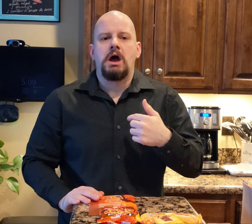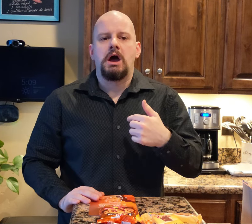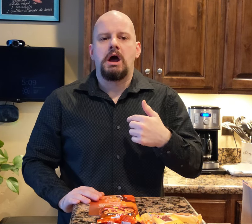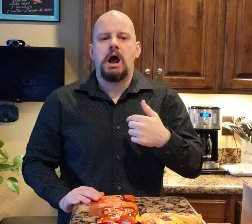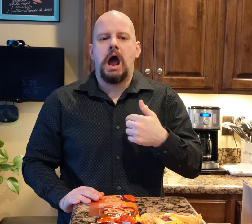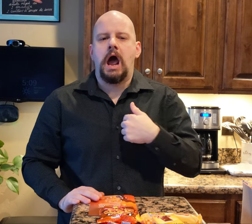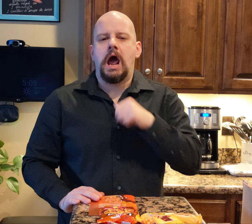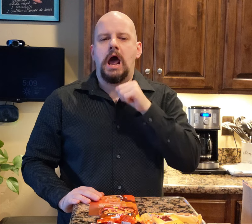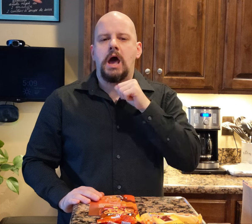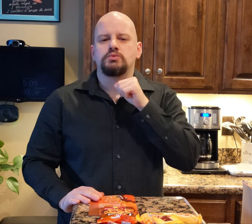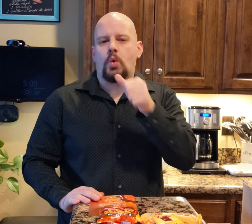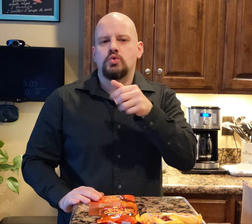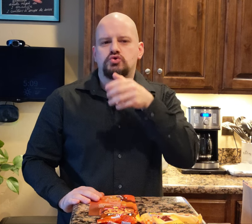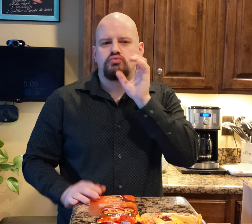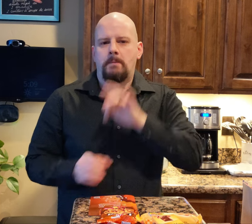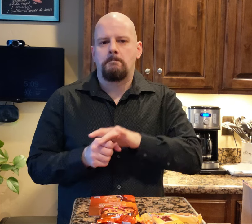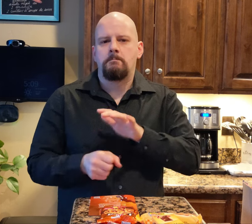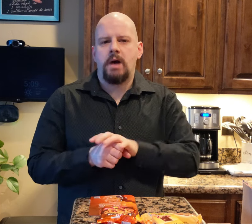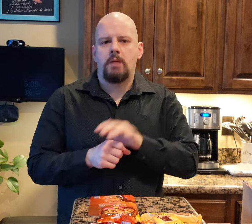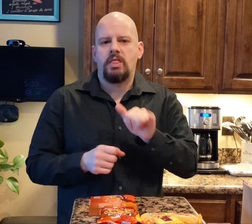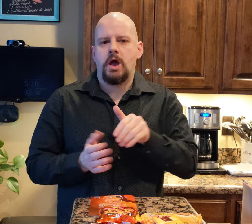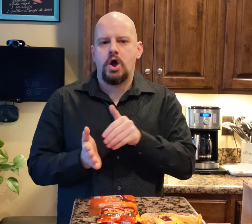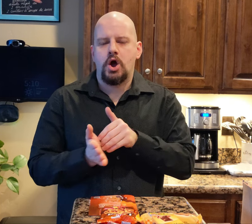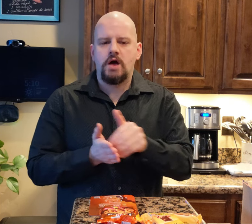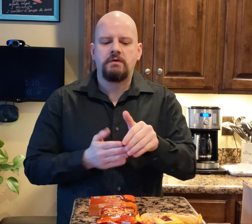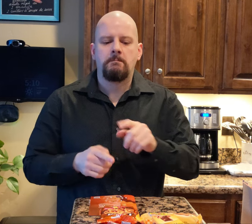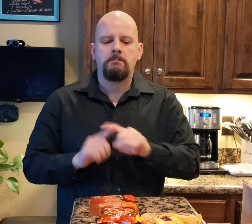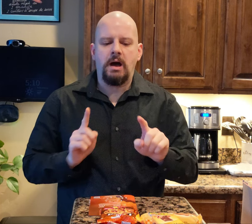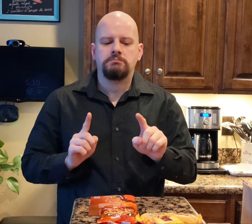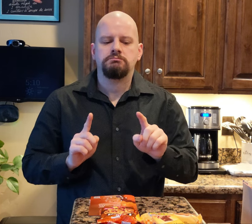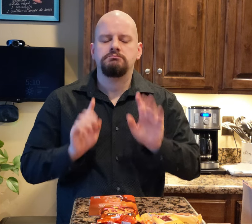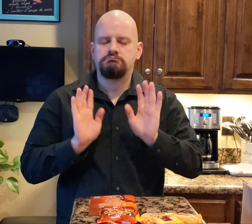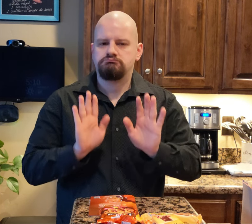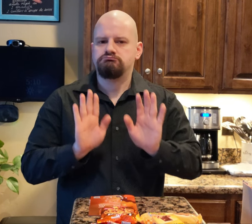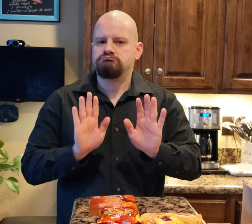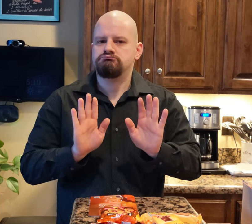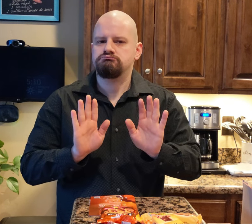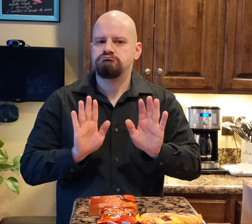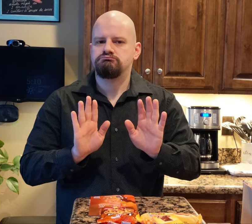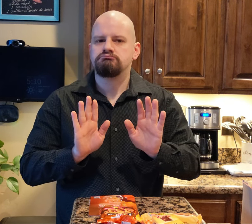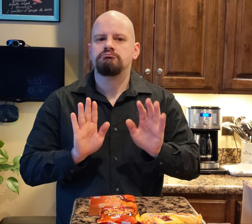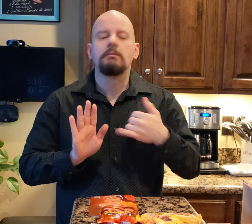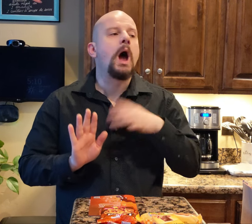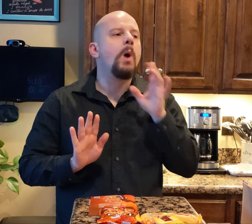I don't drink soda that often but...